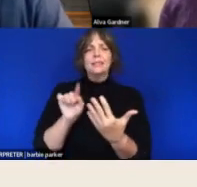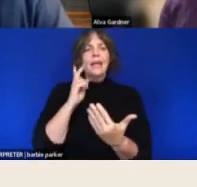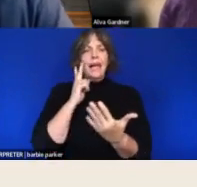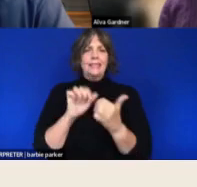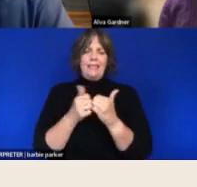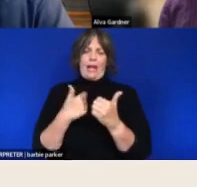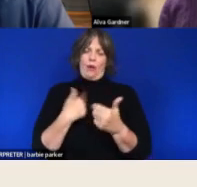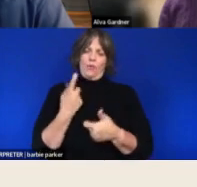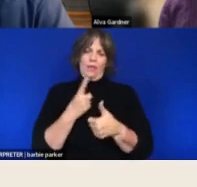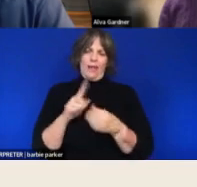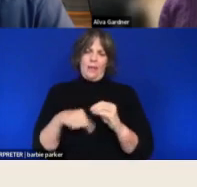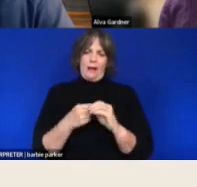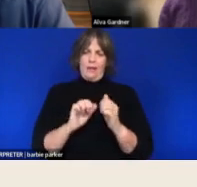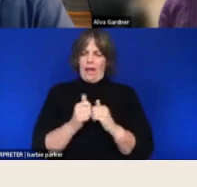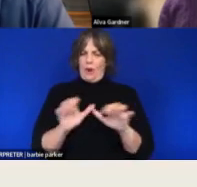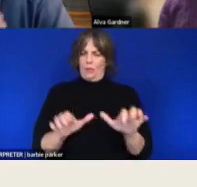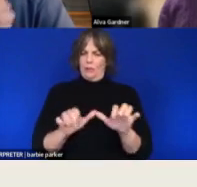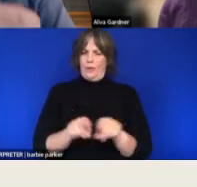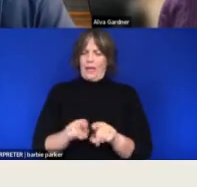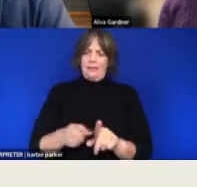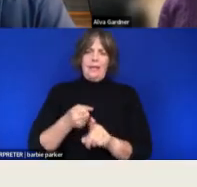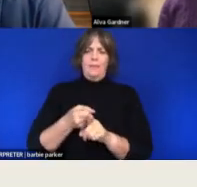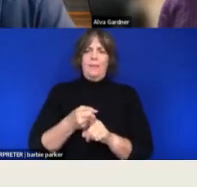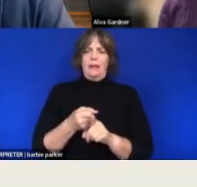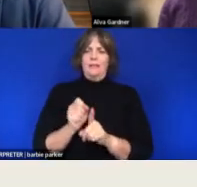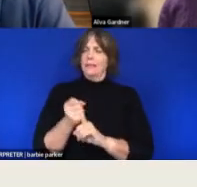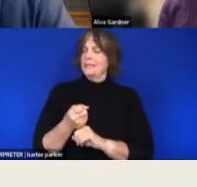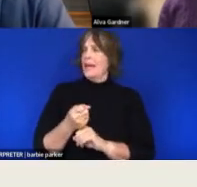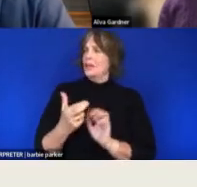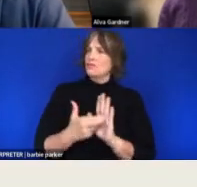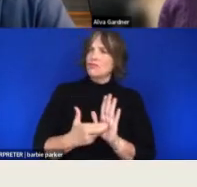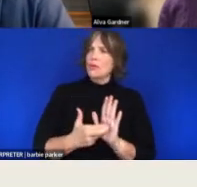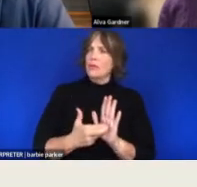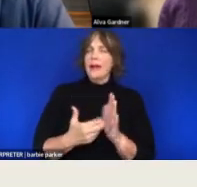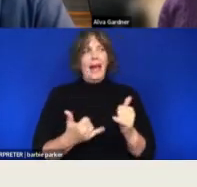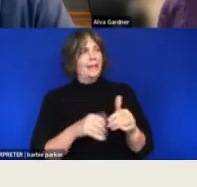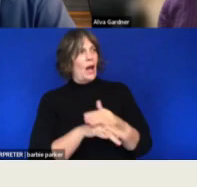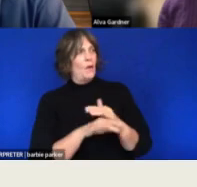about, how are we doing as it impacts the Settings Rule and now the Access Rule, we need to